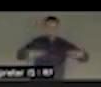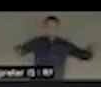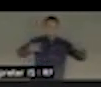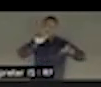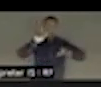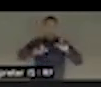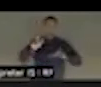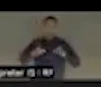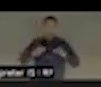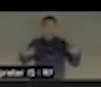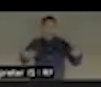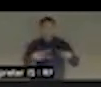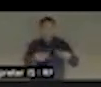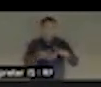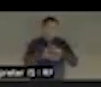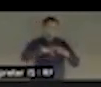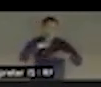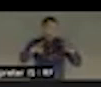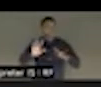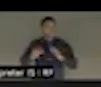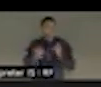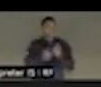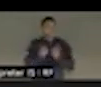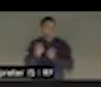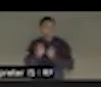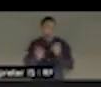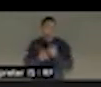And the project partners are